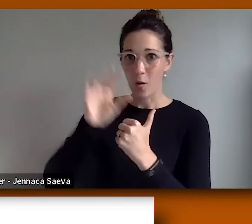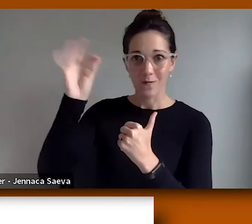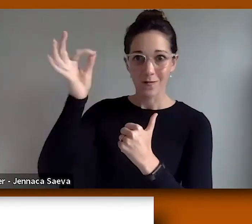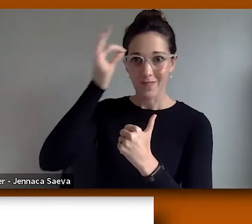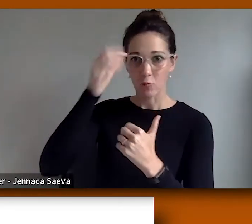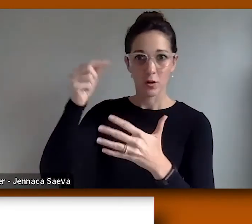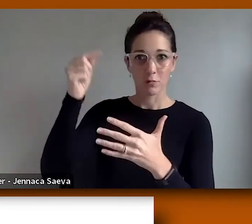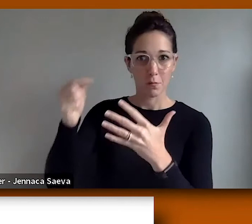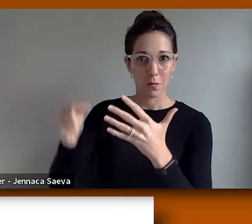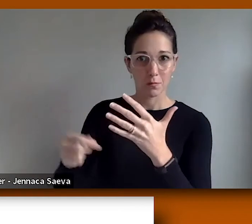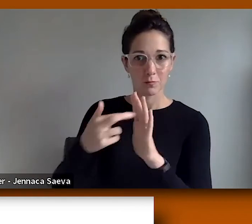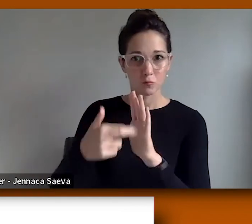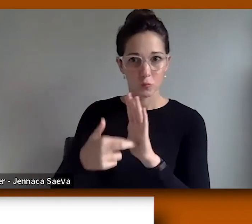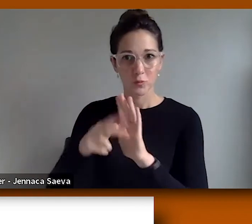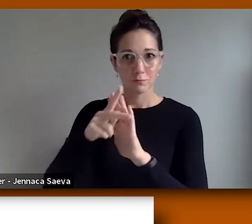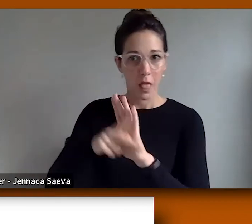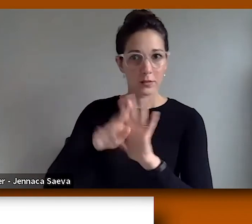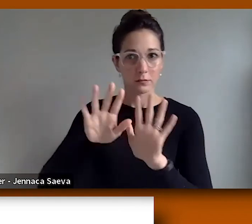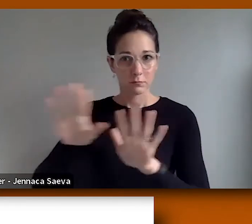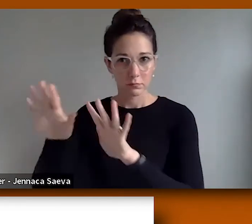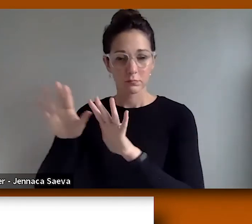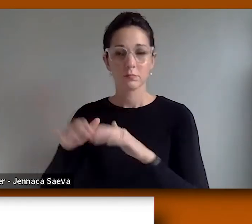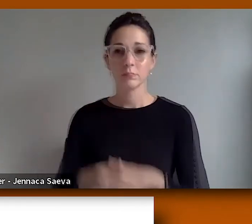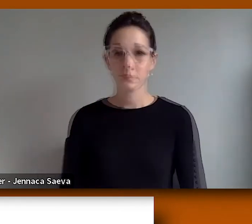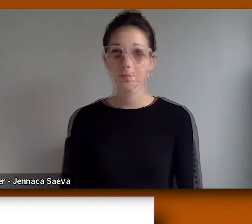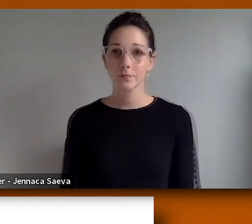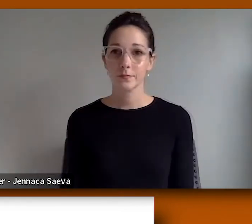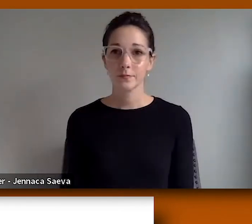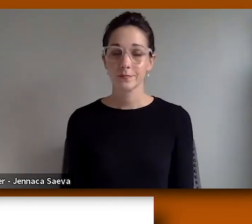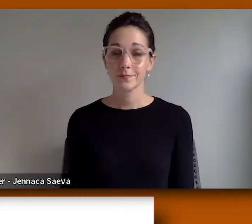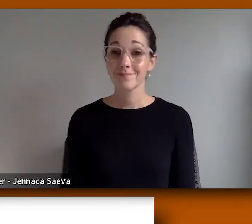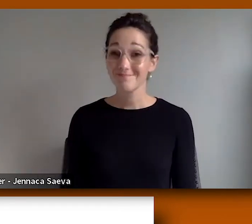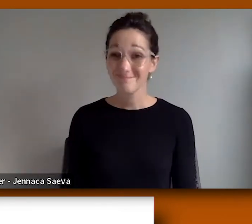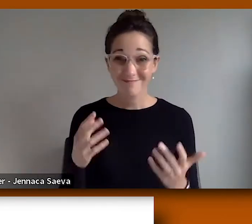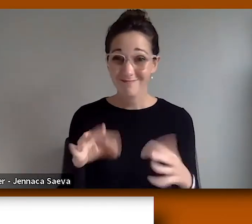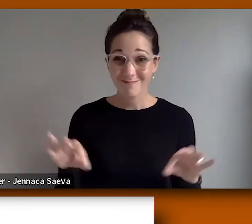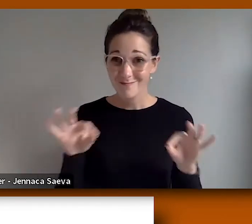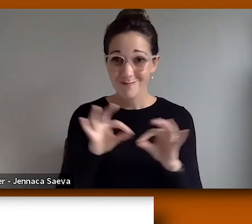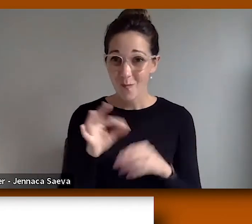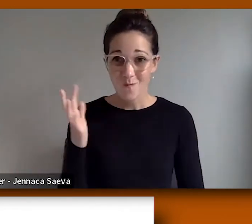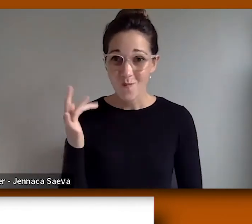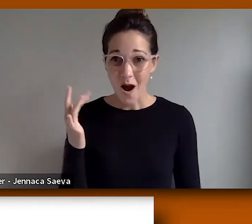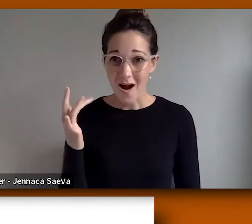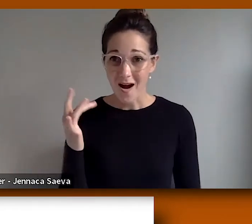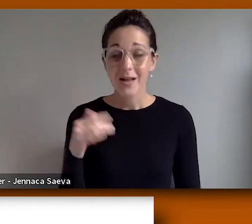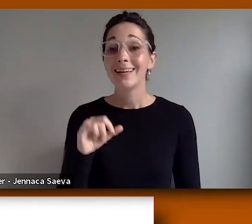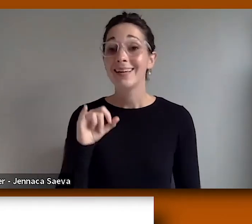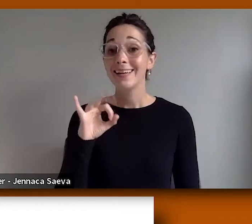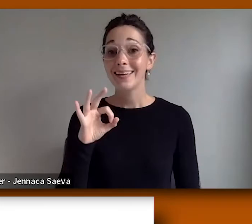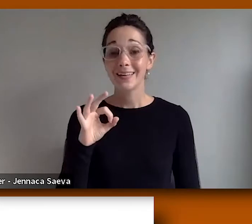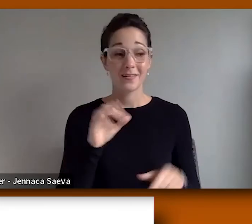and regulations. This is important because if a subawardee